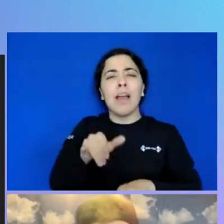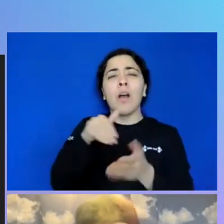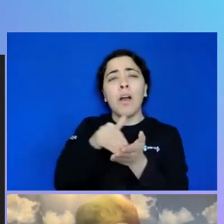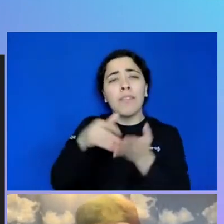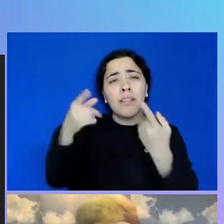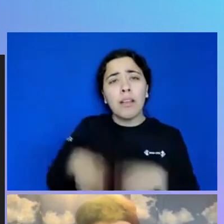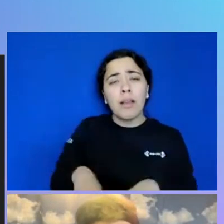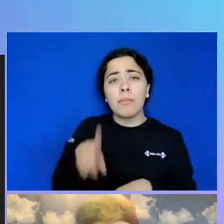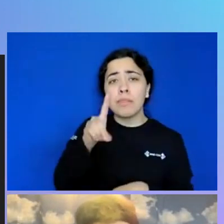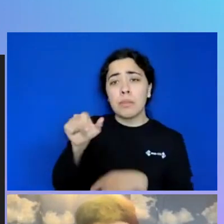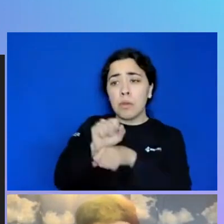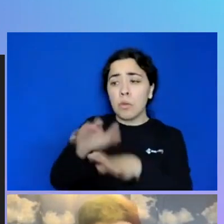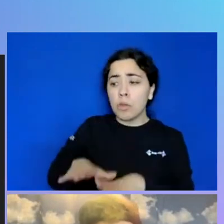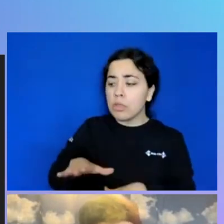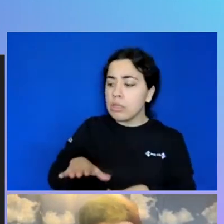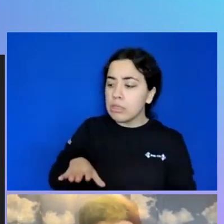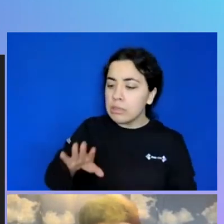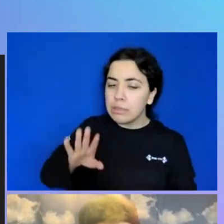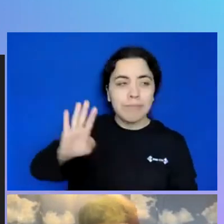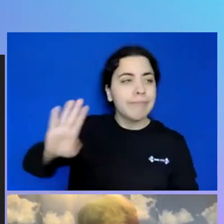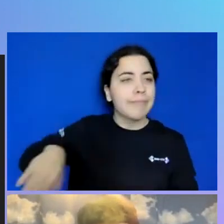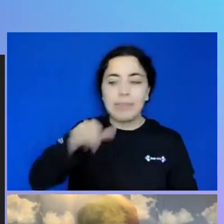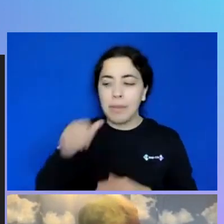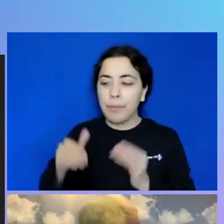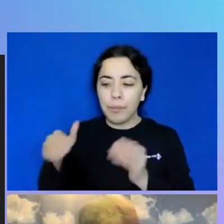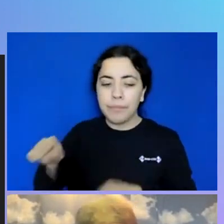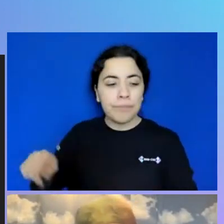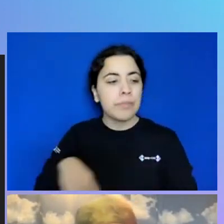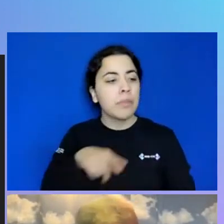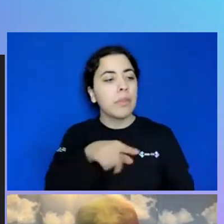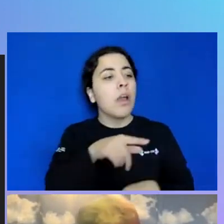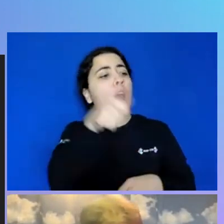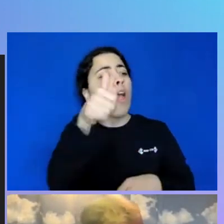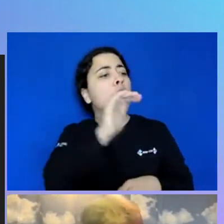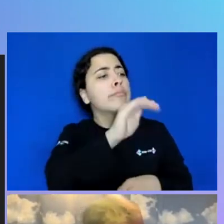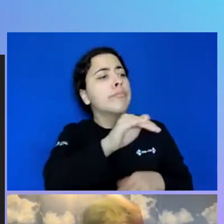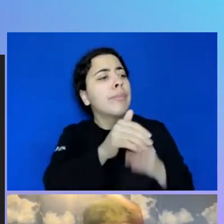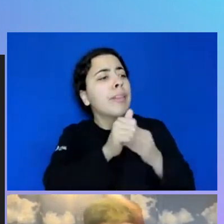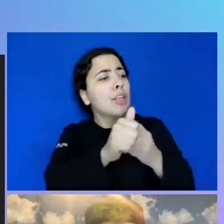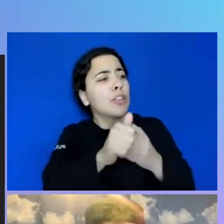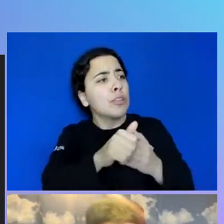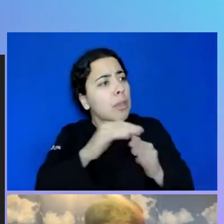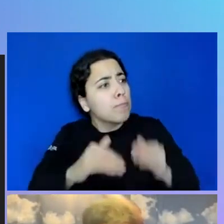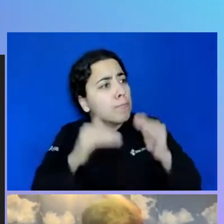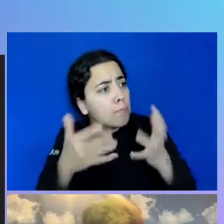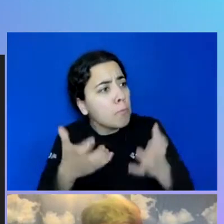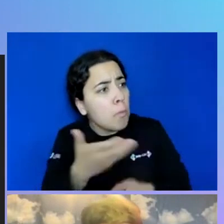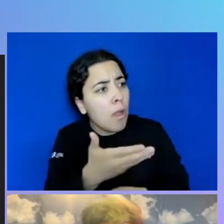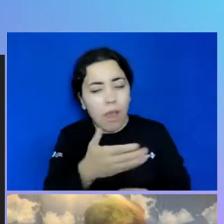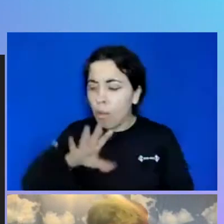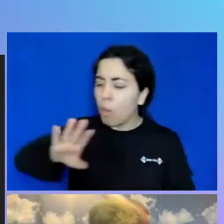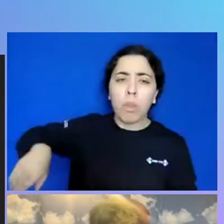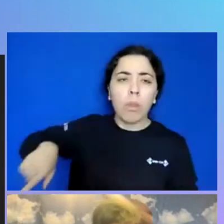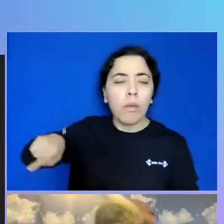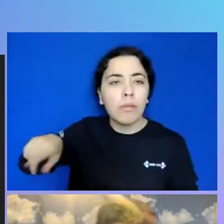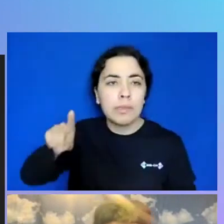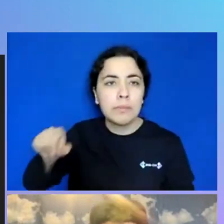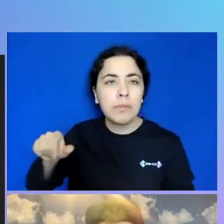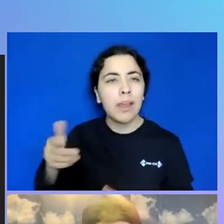promotions and leadership positions due to bias against them. I've recently been talking